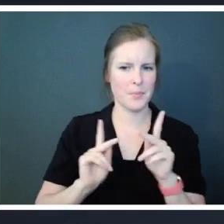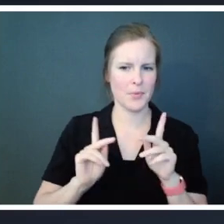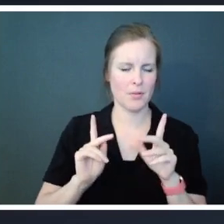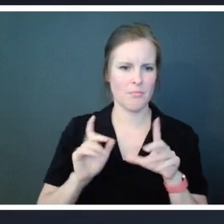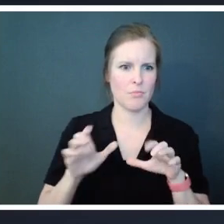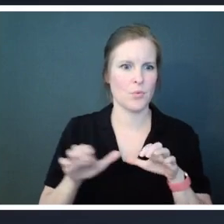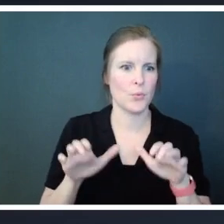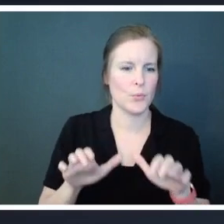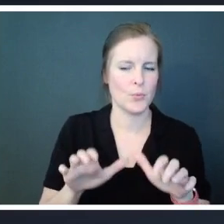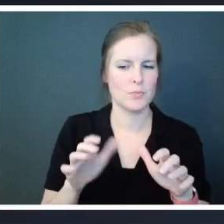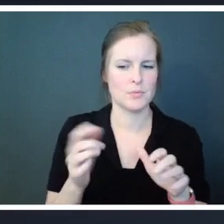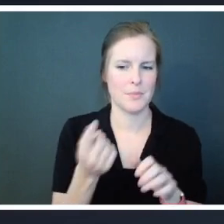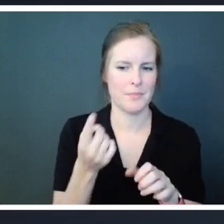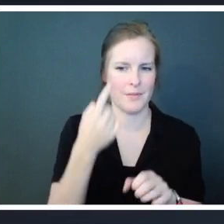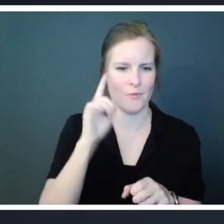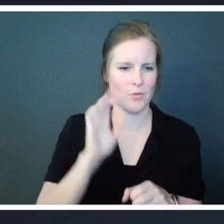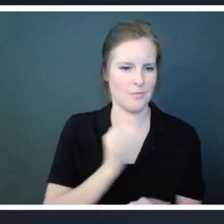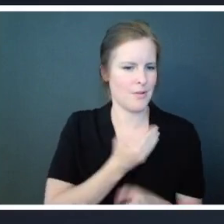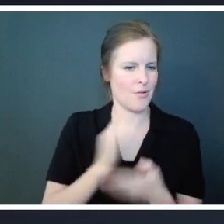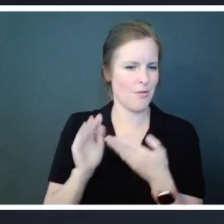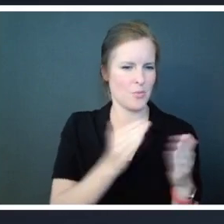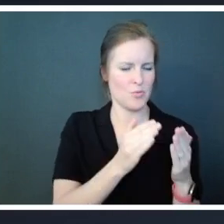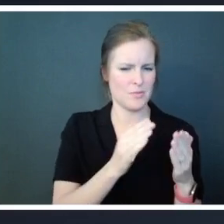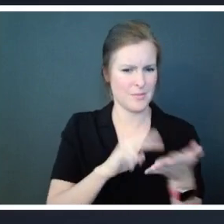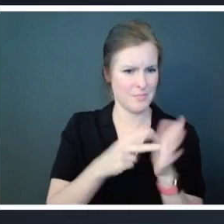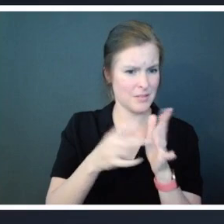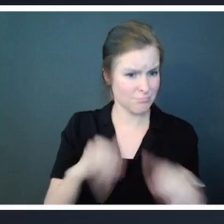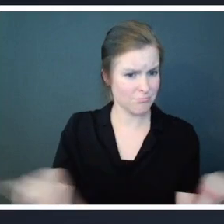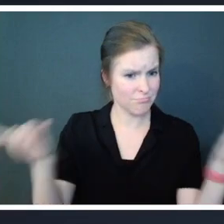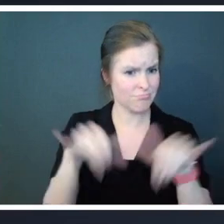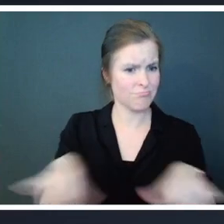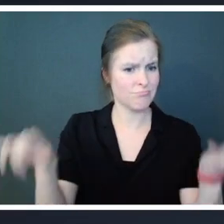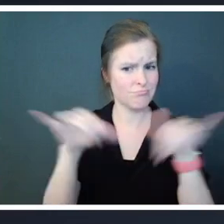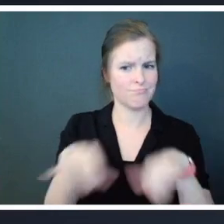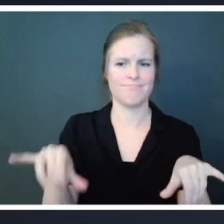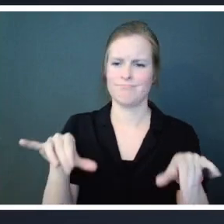have to look the same for everyone. And for me, what I take away the most from